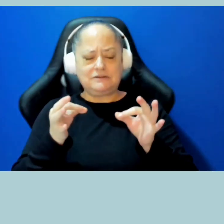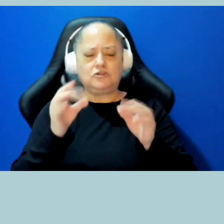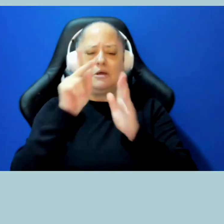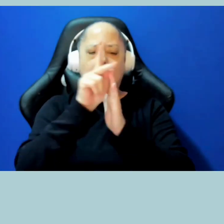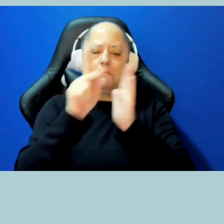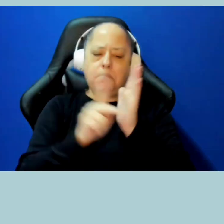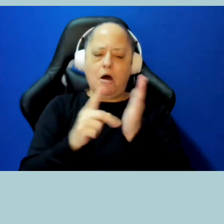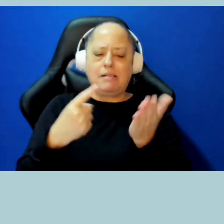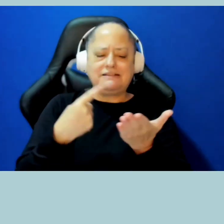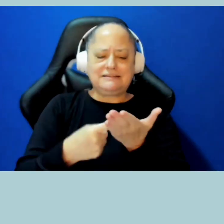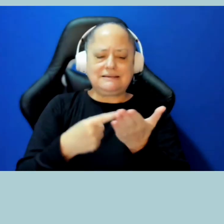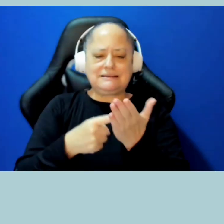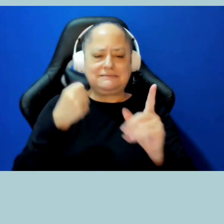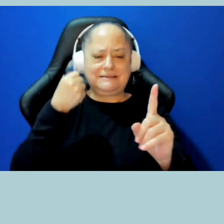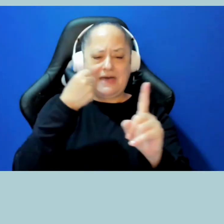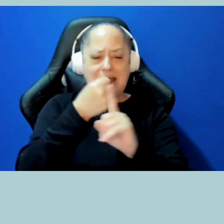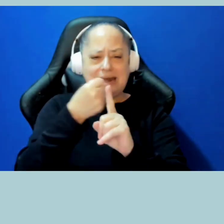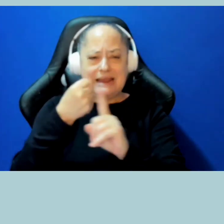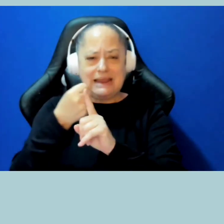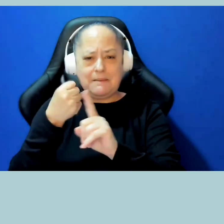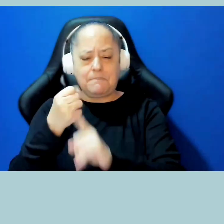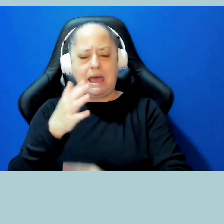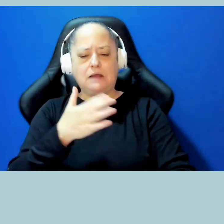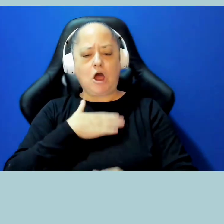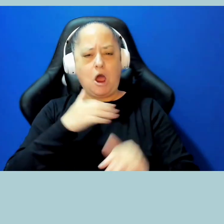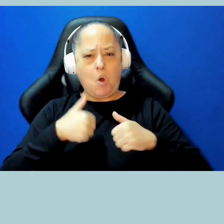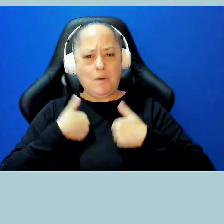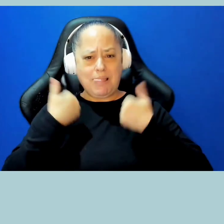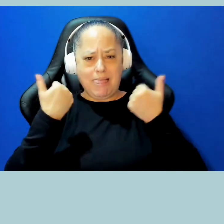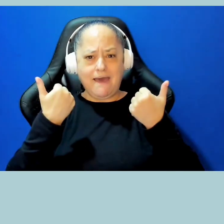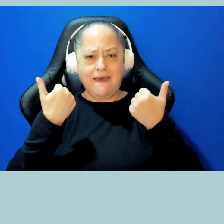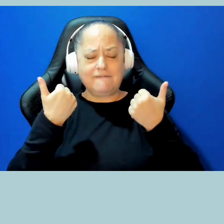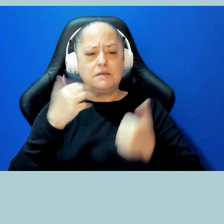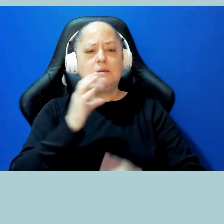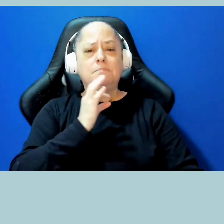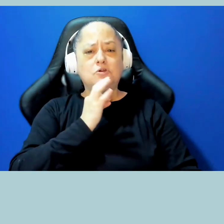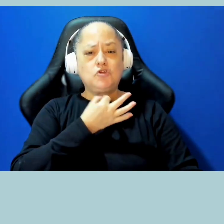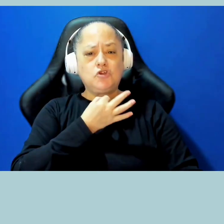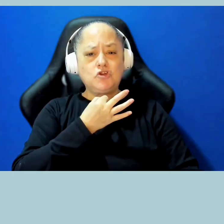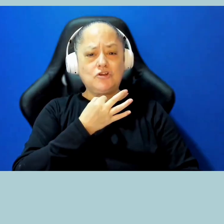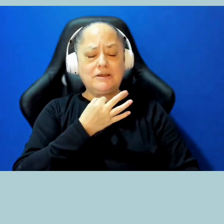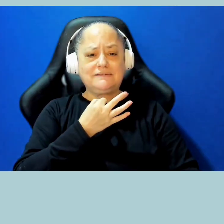that impact our lives. And I'm curious if this principle